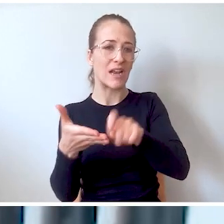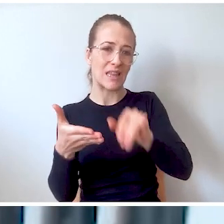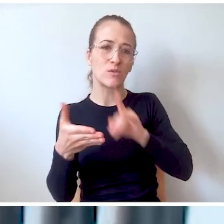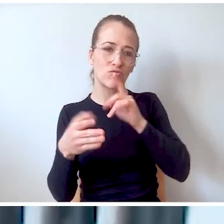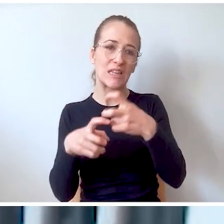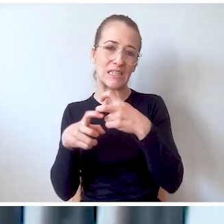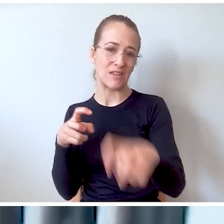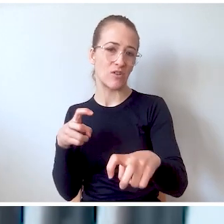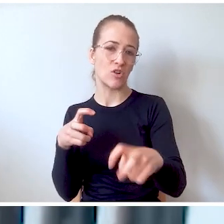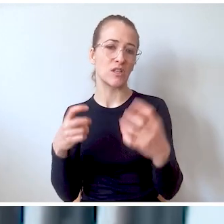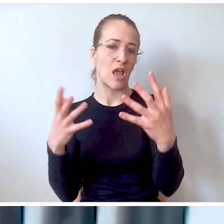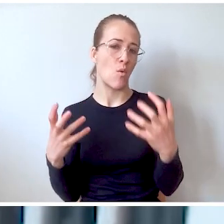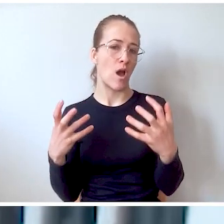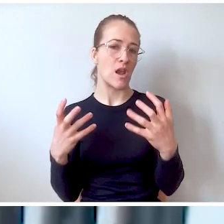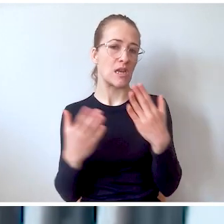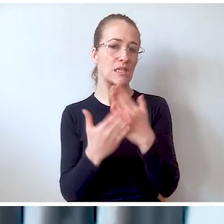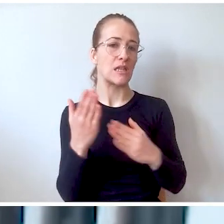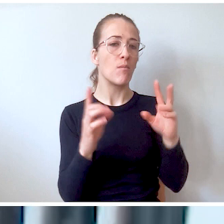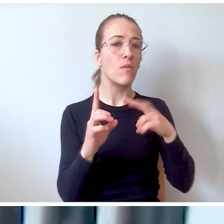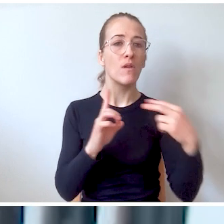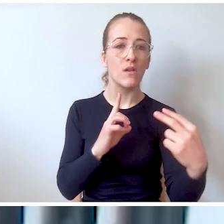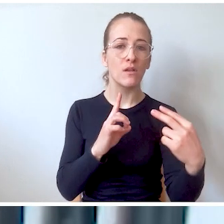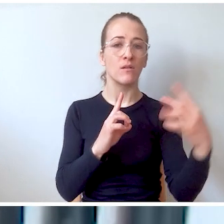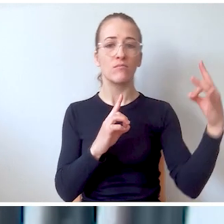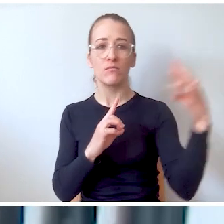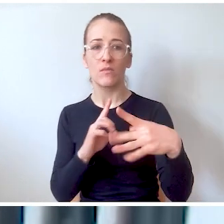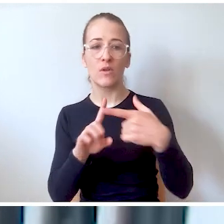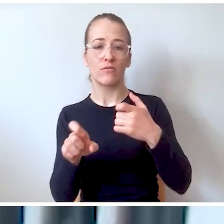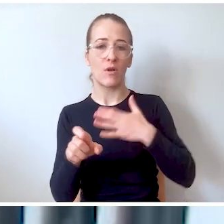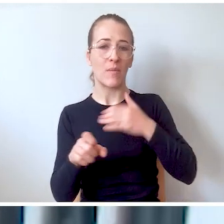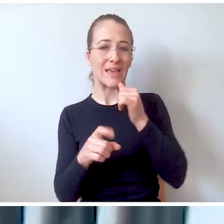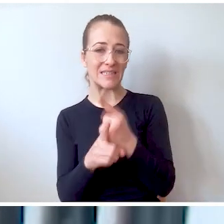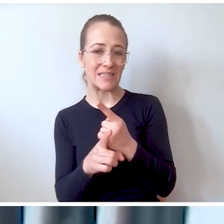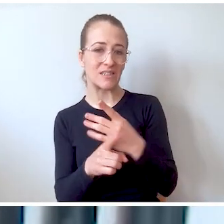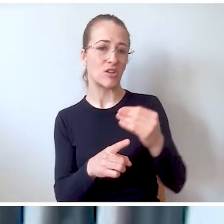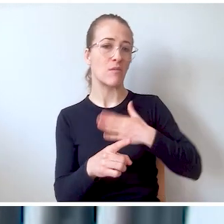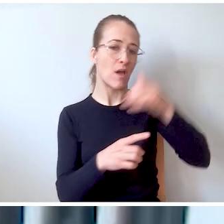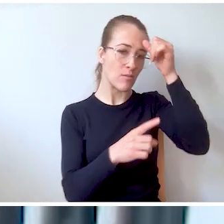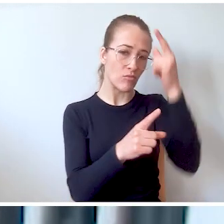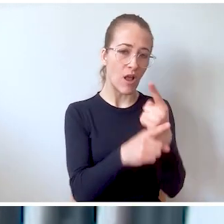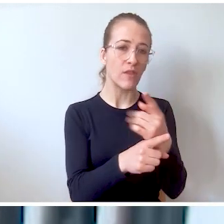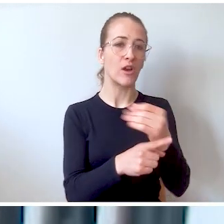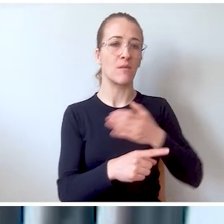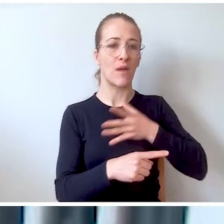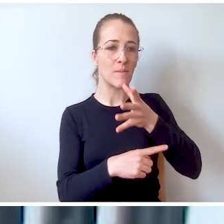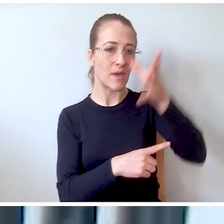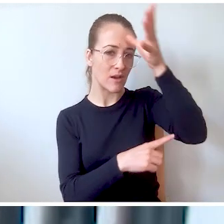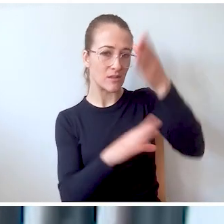And I wanted to get some insight and input from my sister and my brother and my parents before writing that